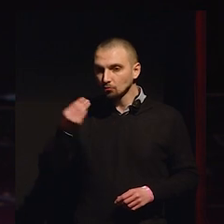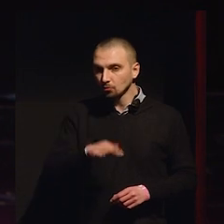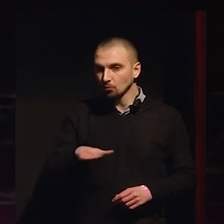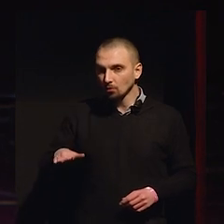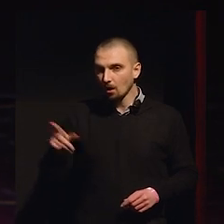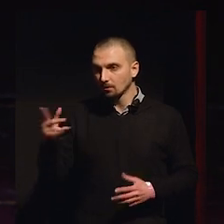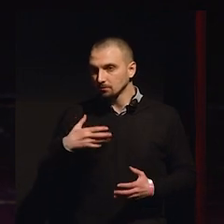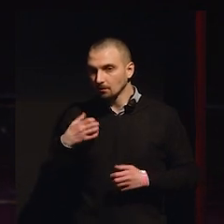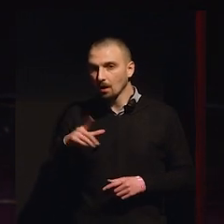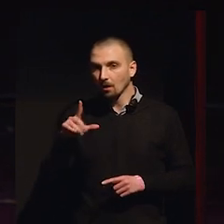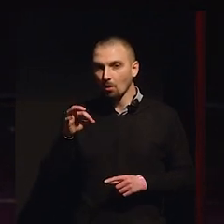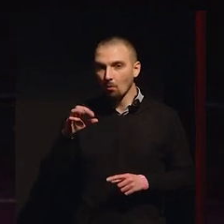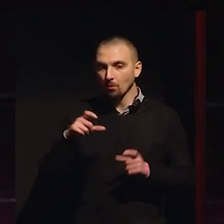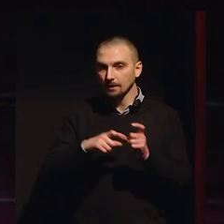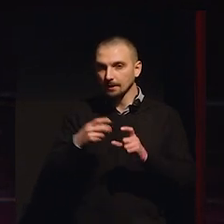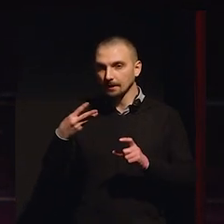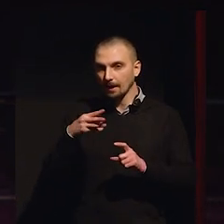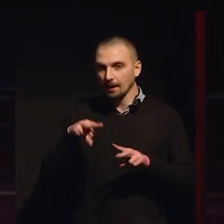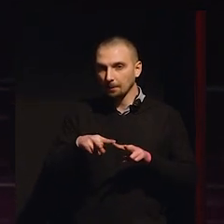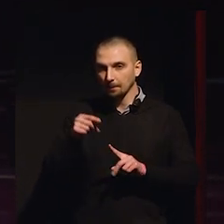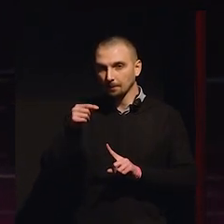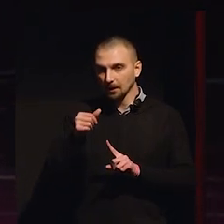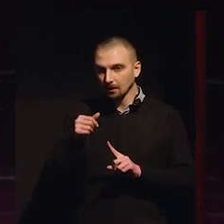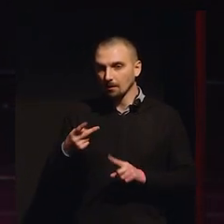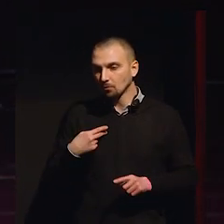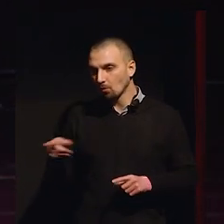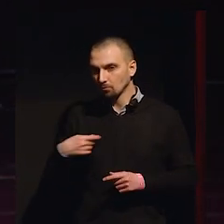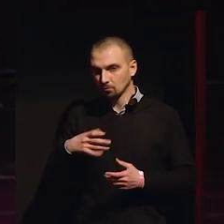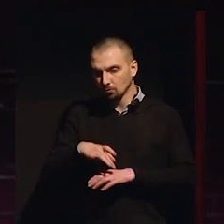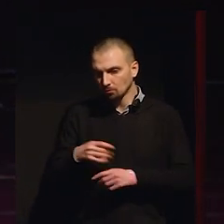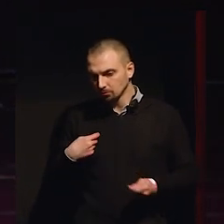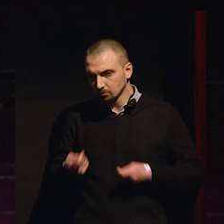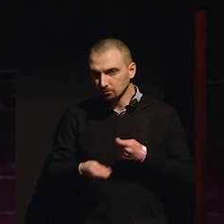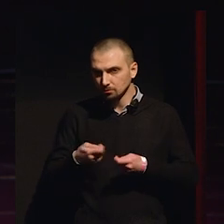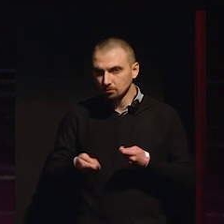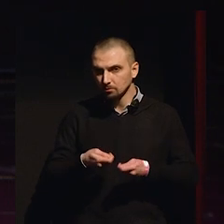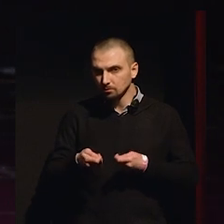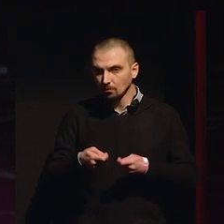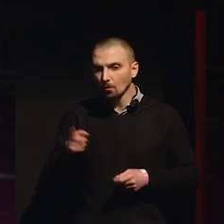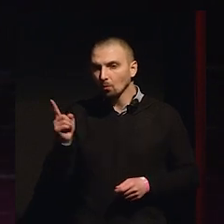I was a doctor that dealt with leukemia and bone marrow transplant. Children with leukemia, who did not even have a 10% survival rate